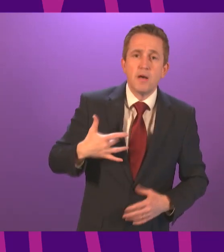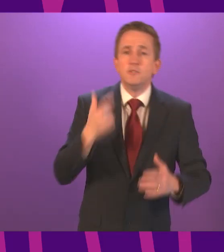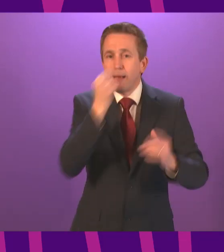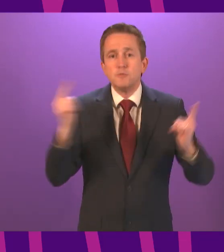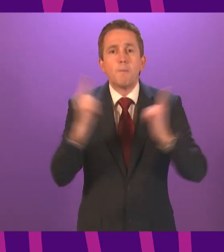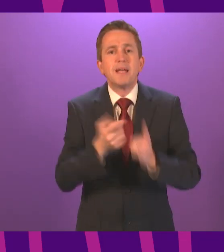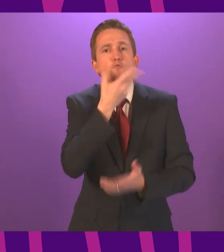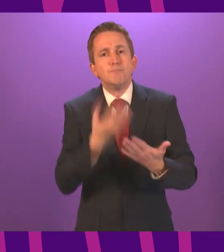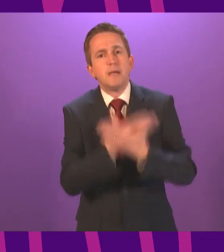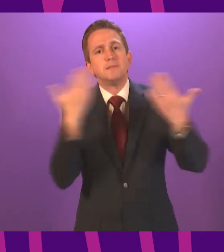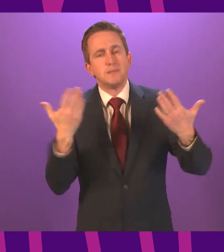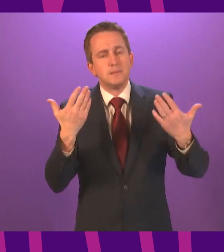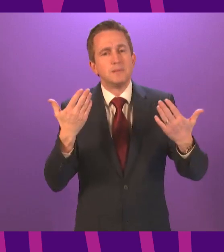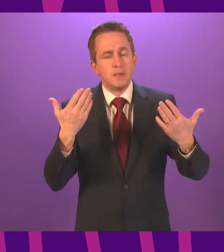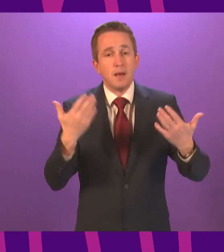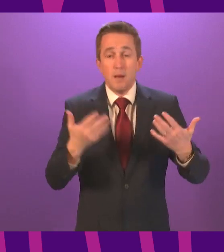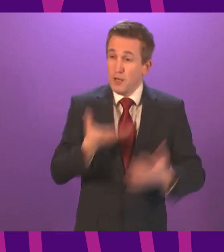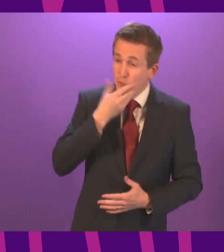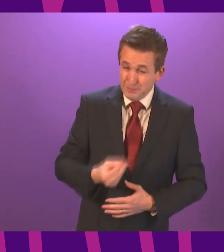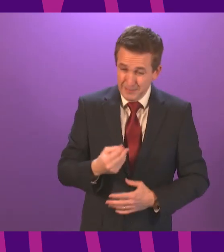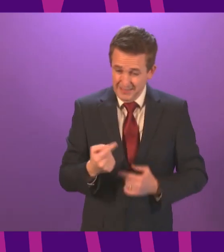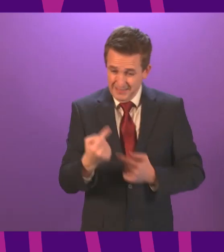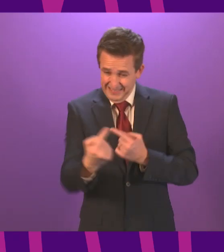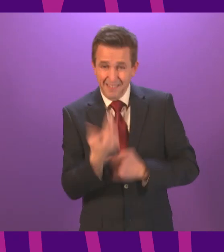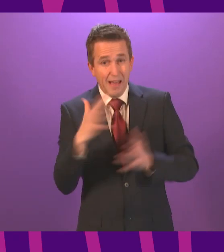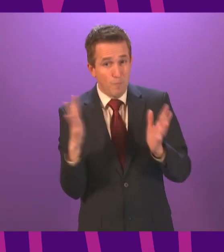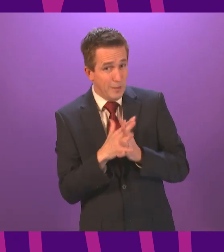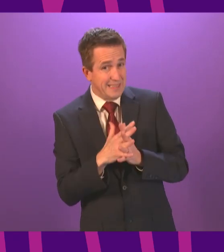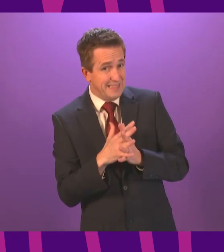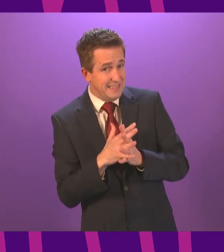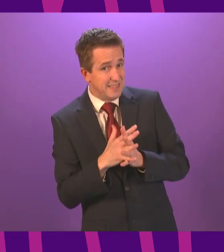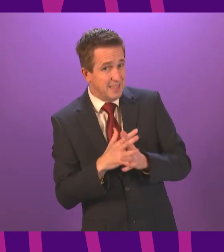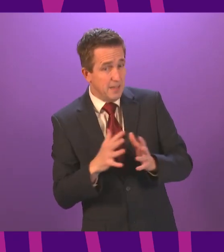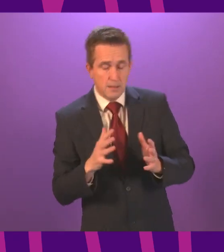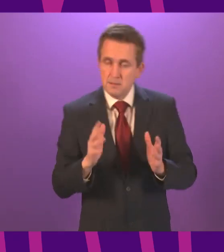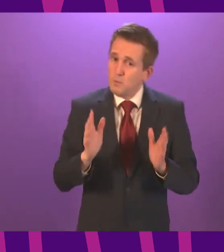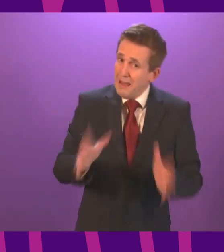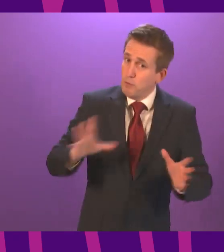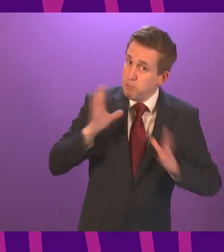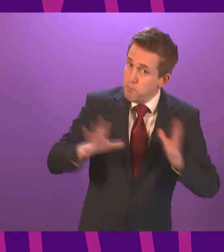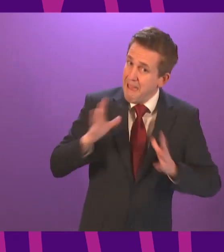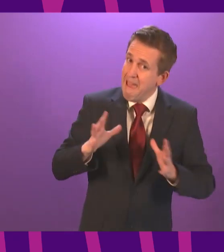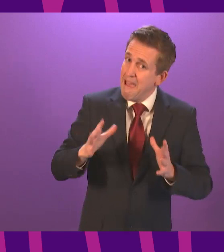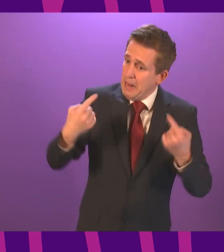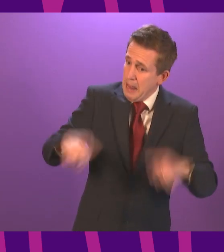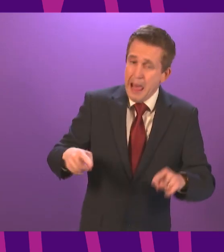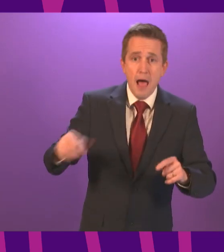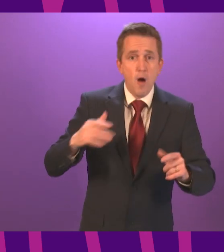is only five weeks away. We must treat the public like grown-ups and let them into Government thinking so that they can plan for themselves.